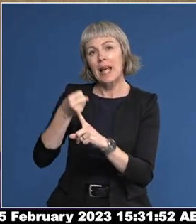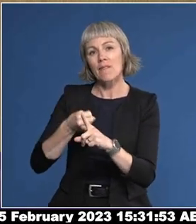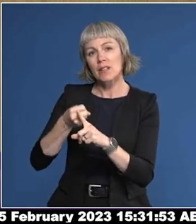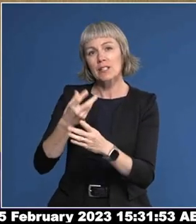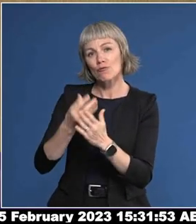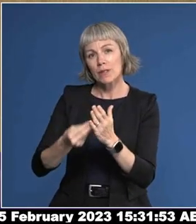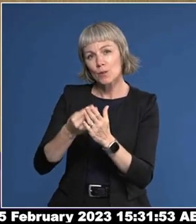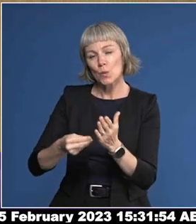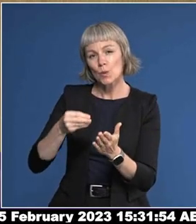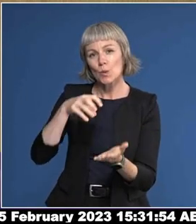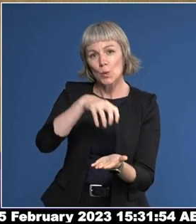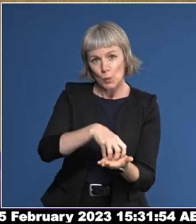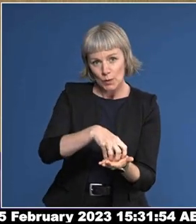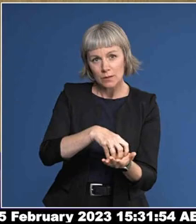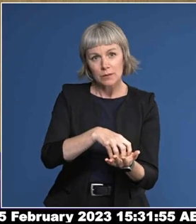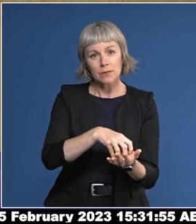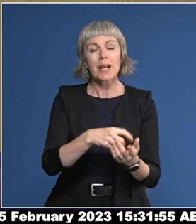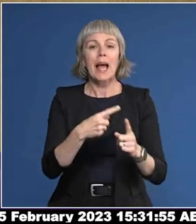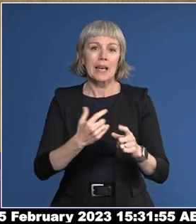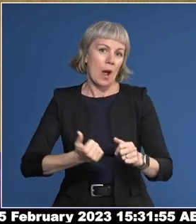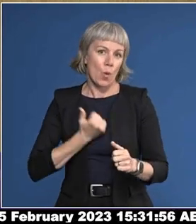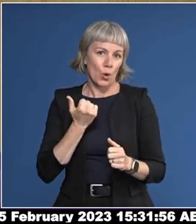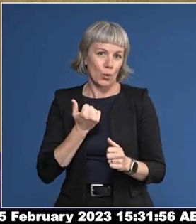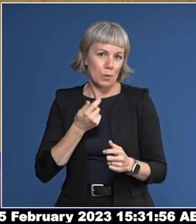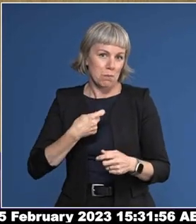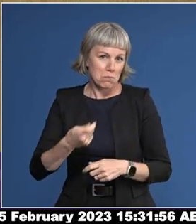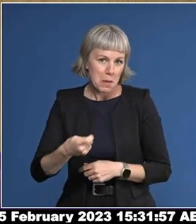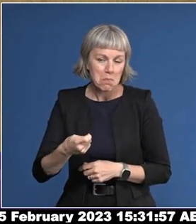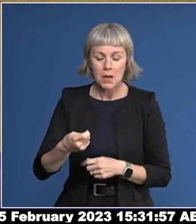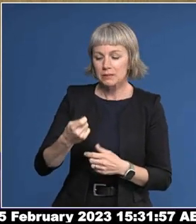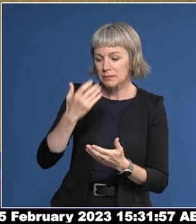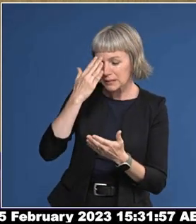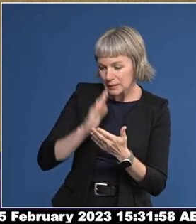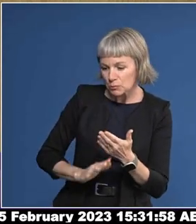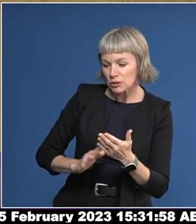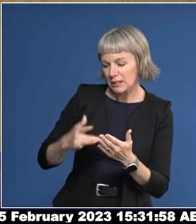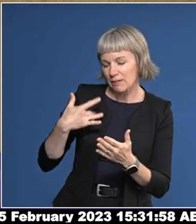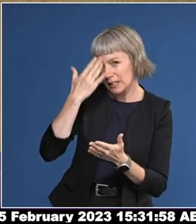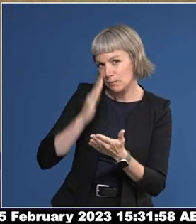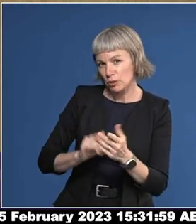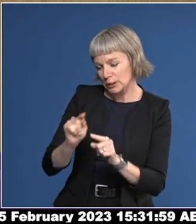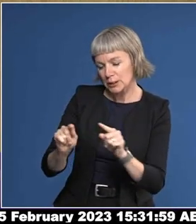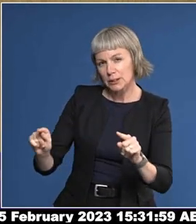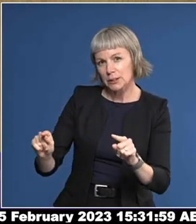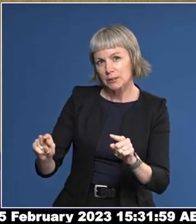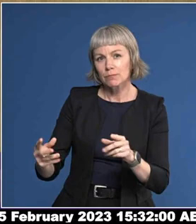our own lived experience network who are employees of ours who have disability and are skilled facilitators and educators.